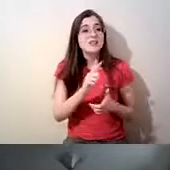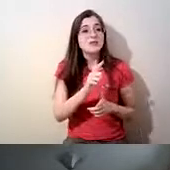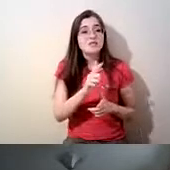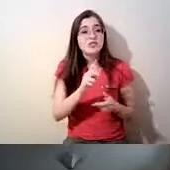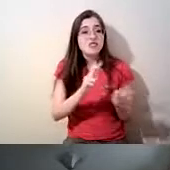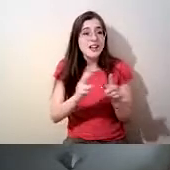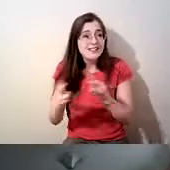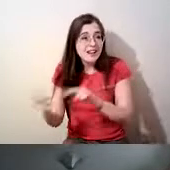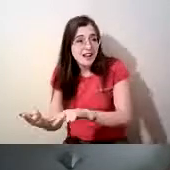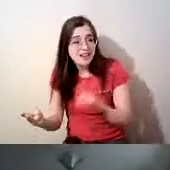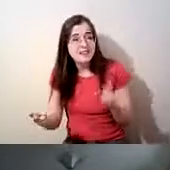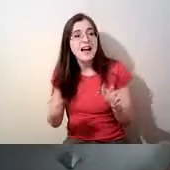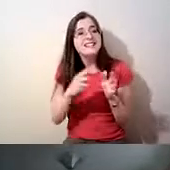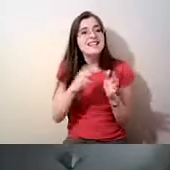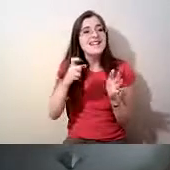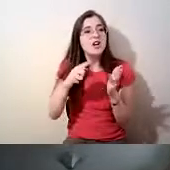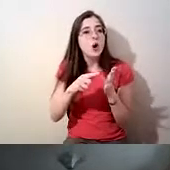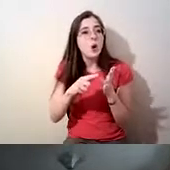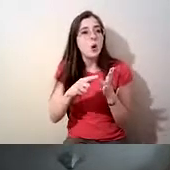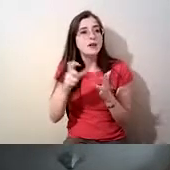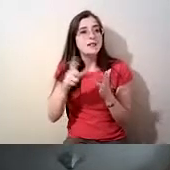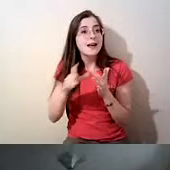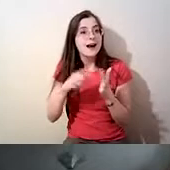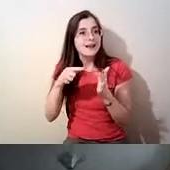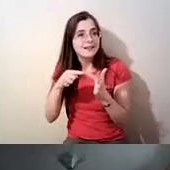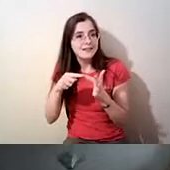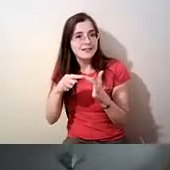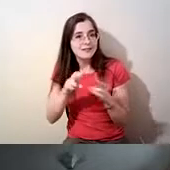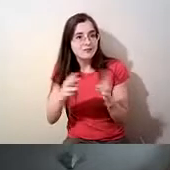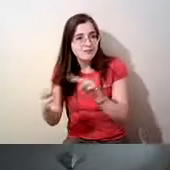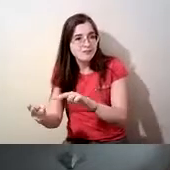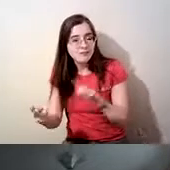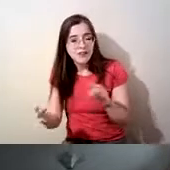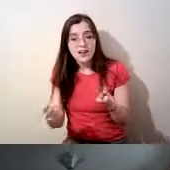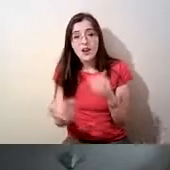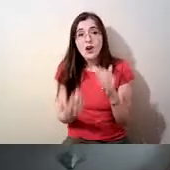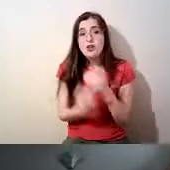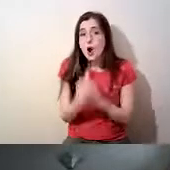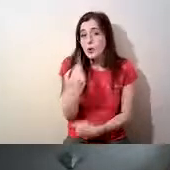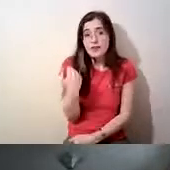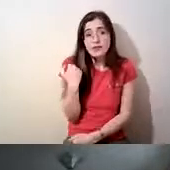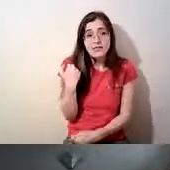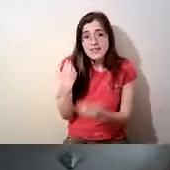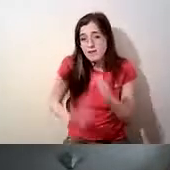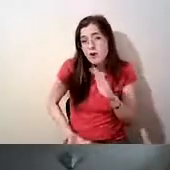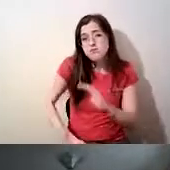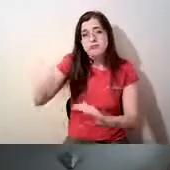have been happening not not as recent not just recently but for hundreds and hundreds of years